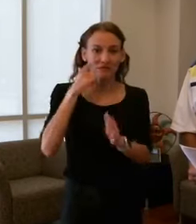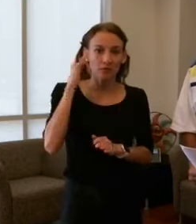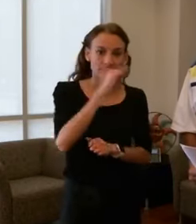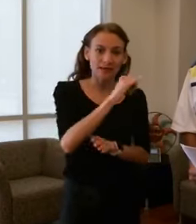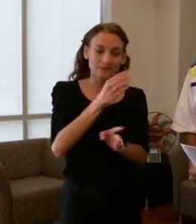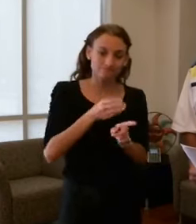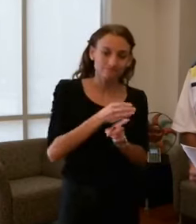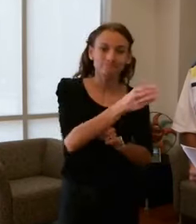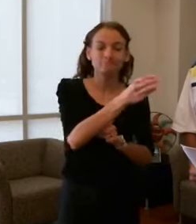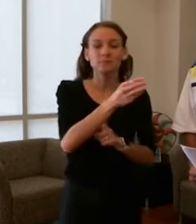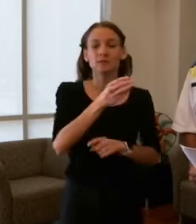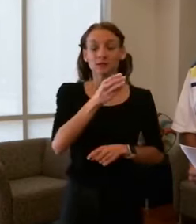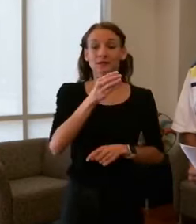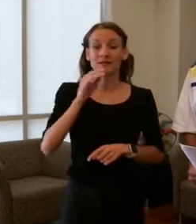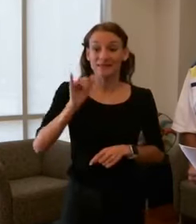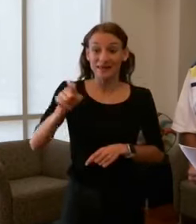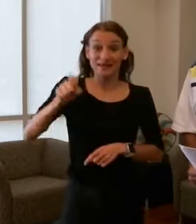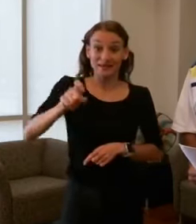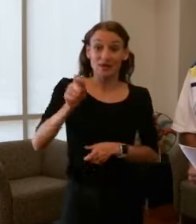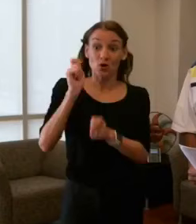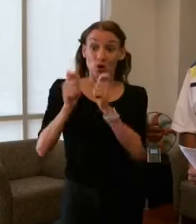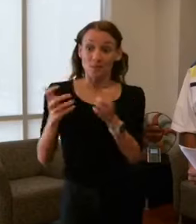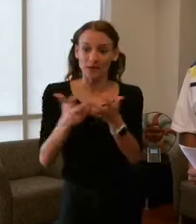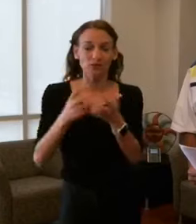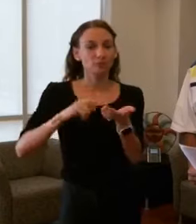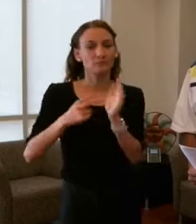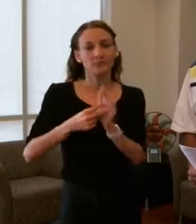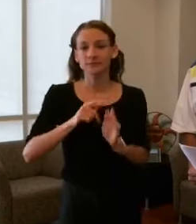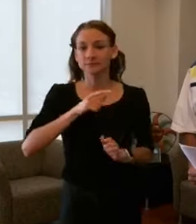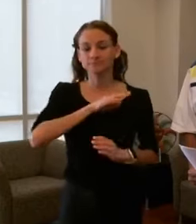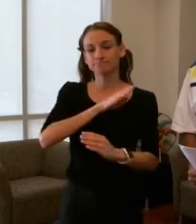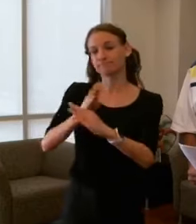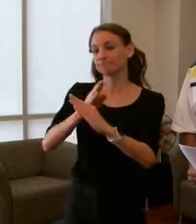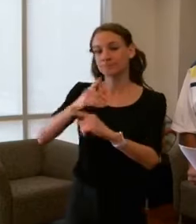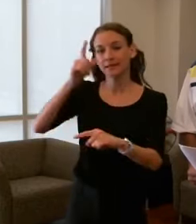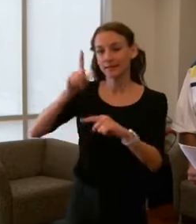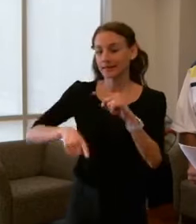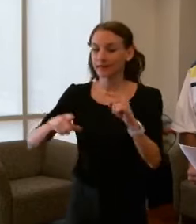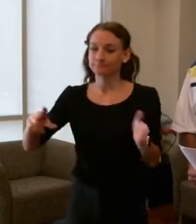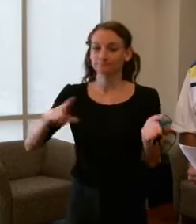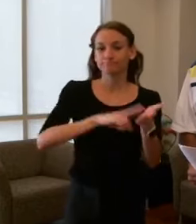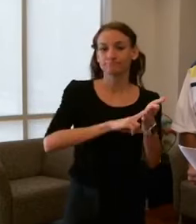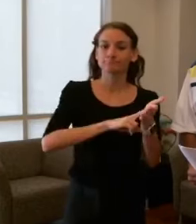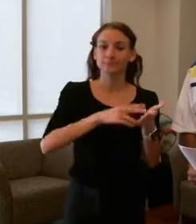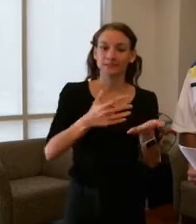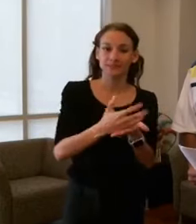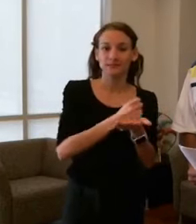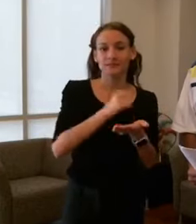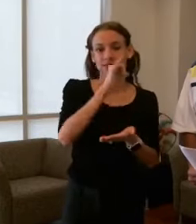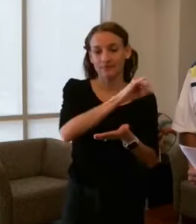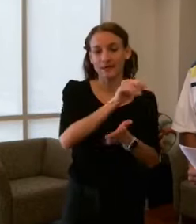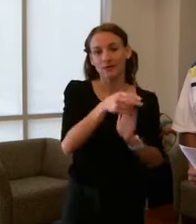then that would have automatically precluded or blocked the student from earning that endorsement.